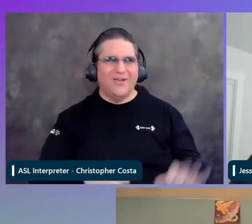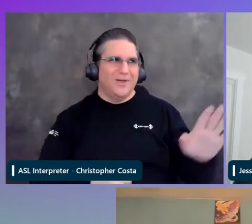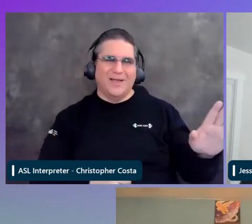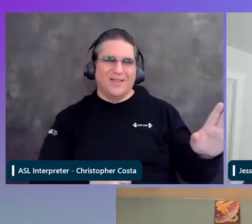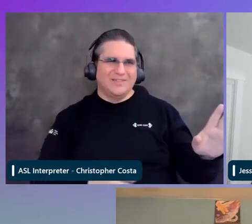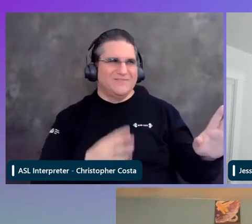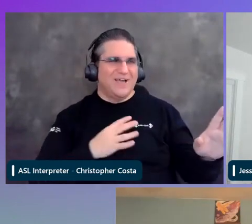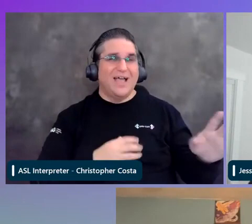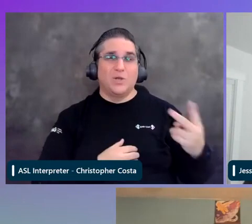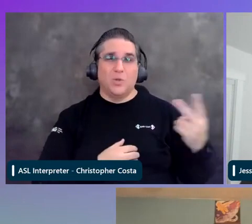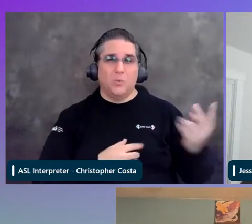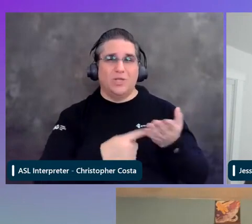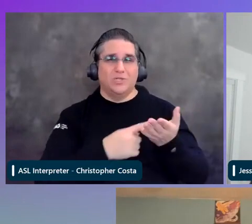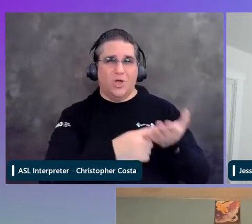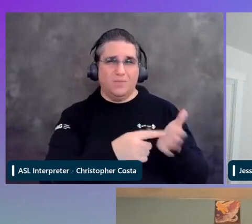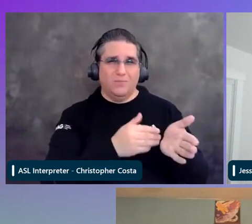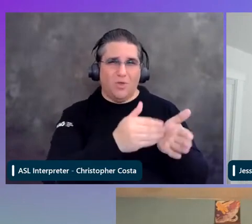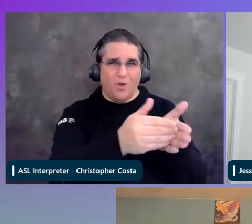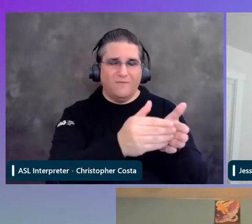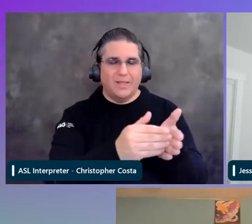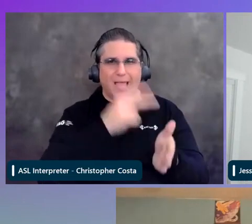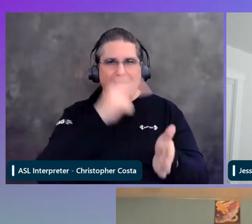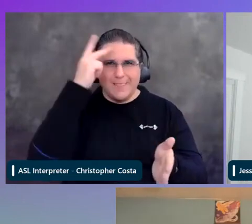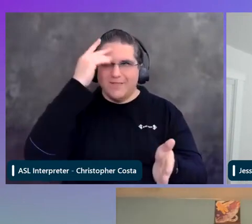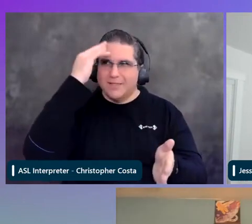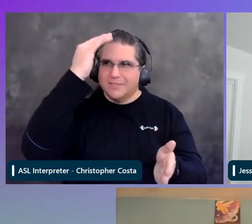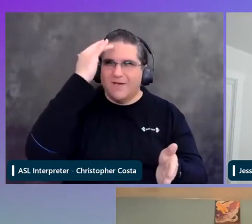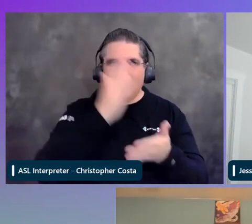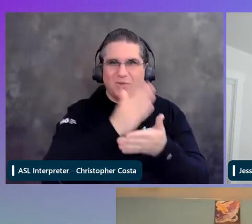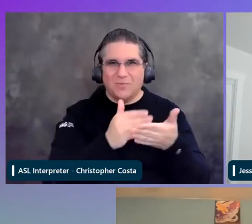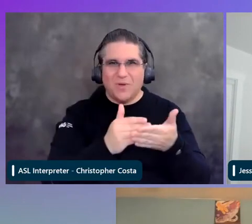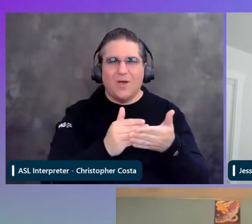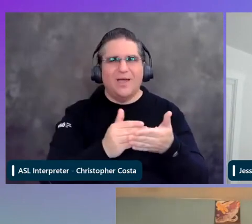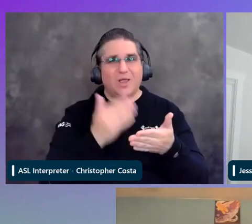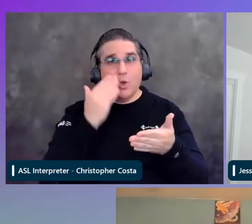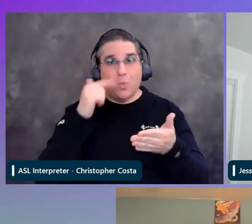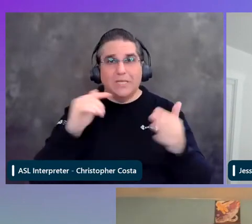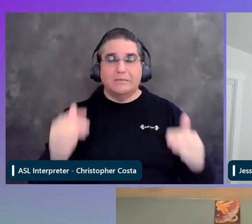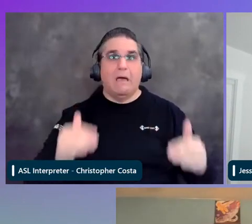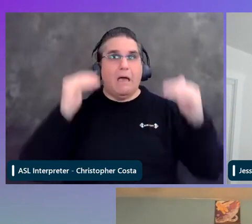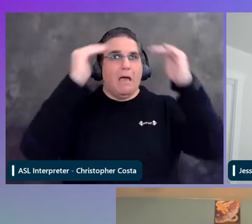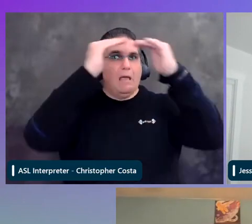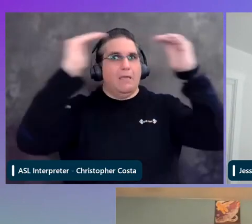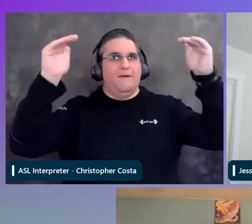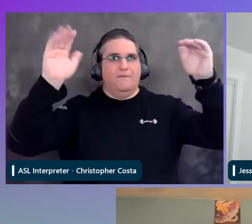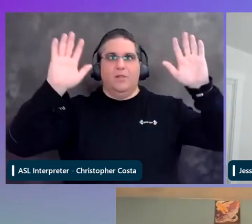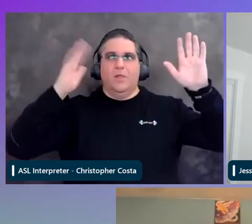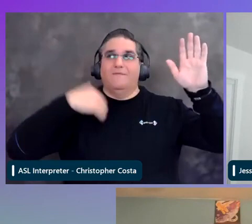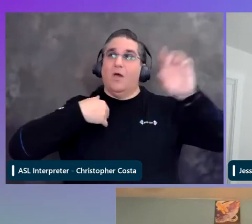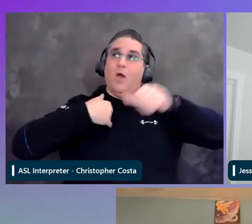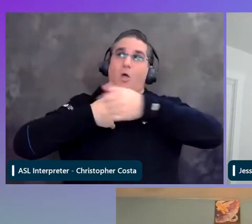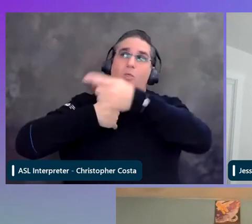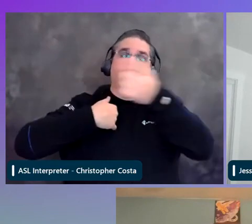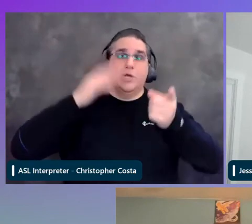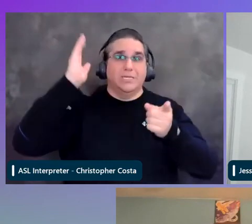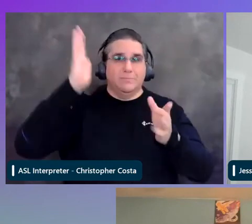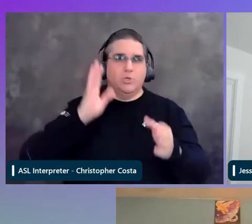the philosophical and obviously this is a very high level. There were other speakers today, uh, keynotes and other people that